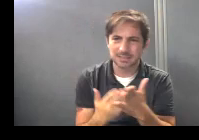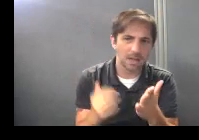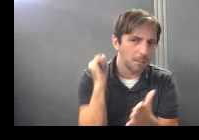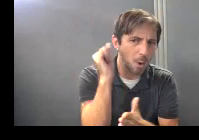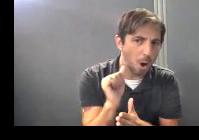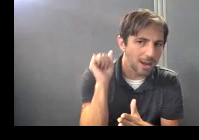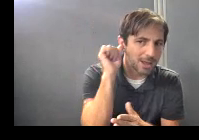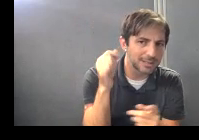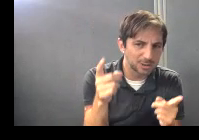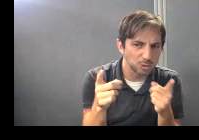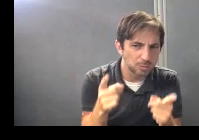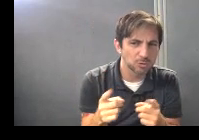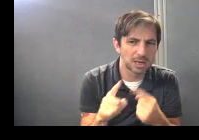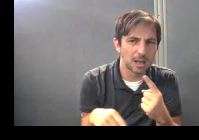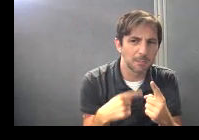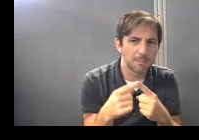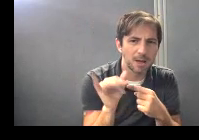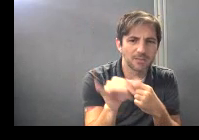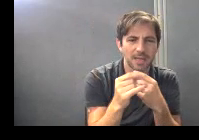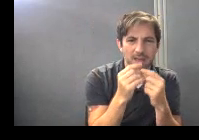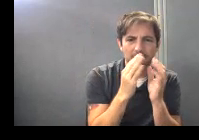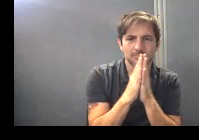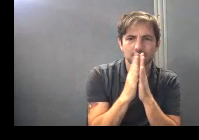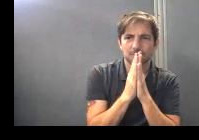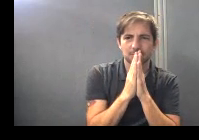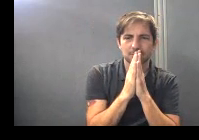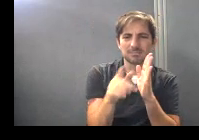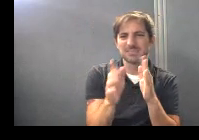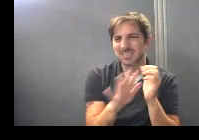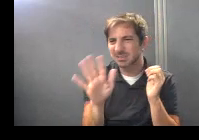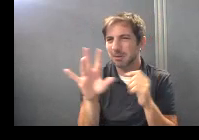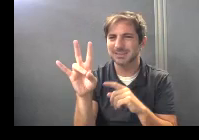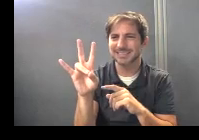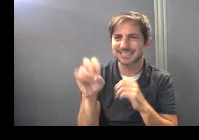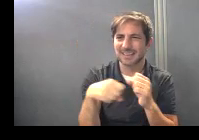IT'S A VIDEO PRODUCED. IT'S ABOUT SEVEN YEARS OLD CALLED "YOU DON'T